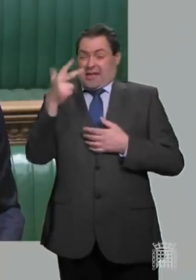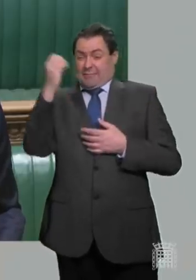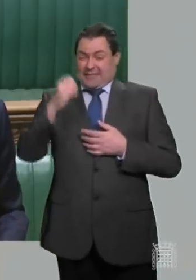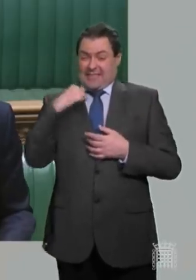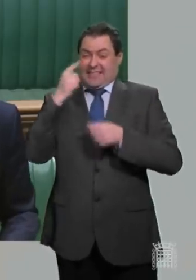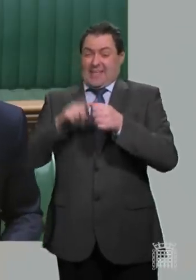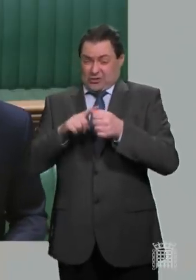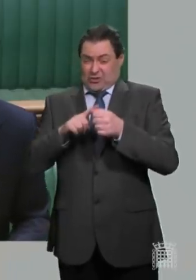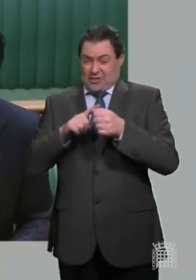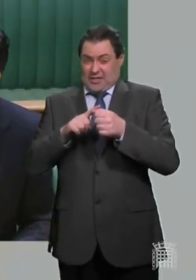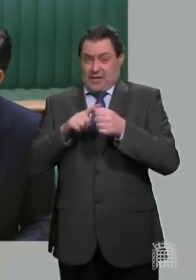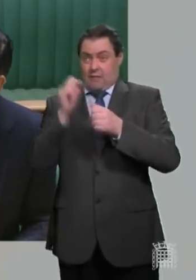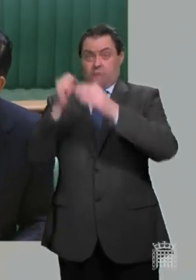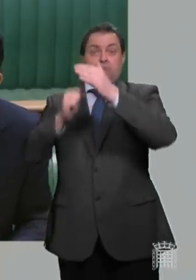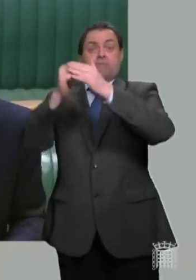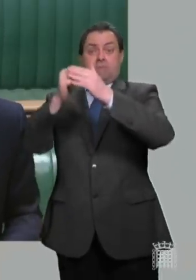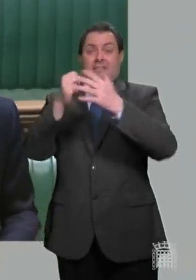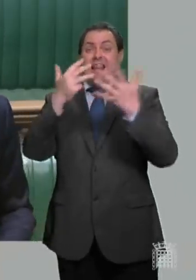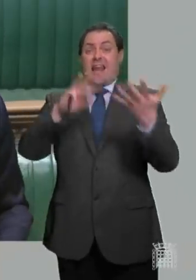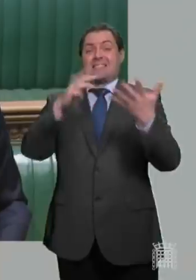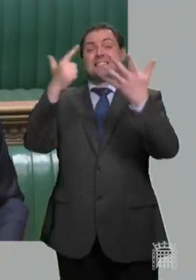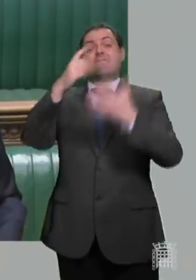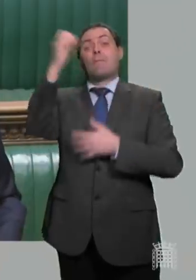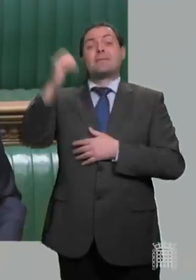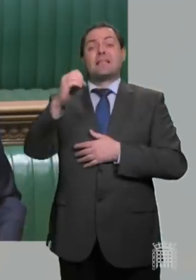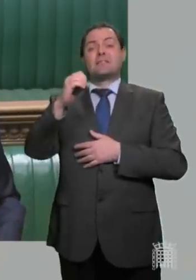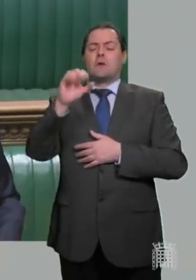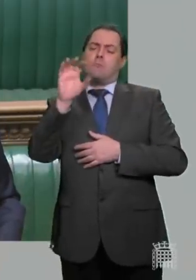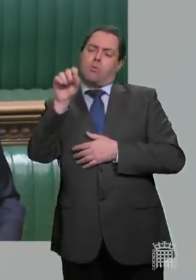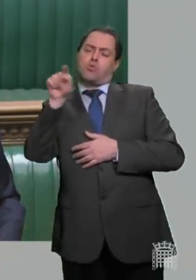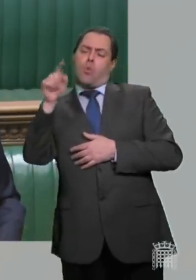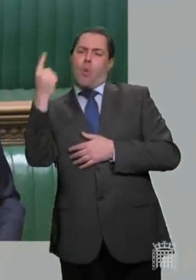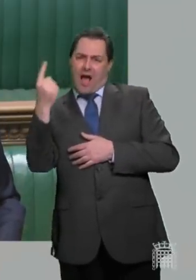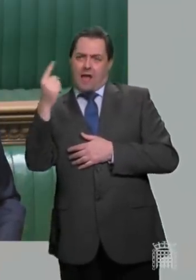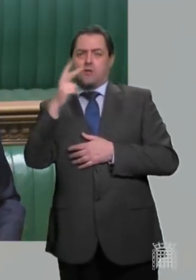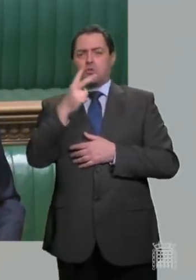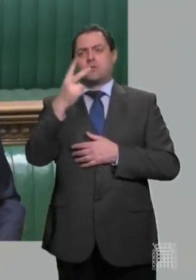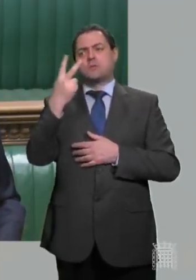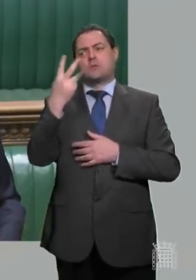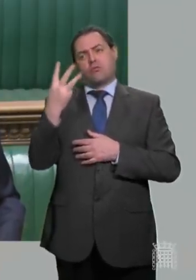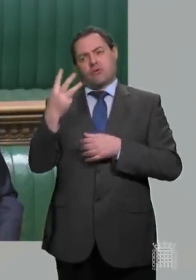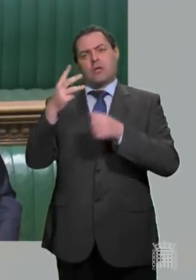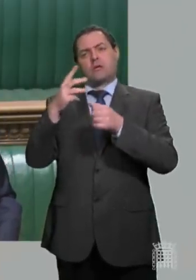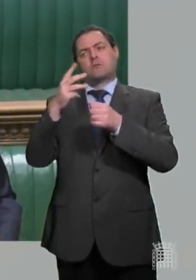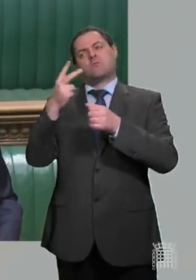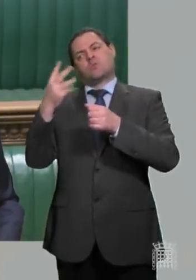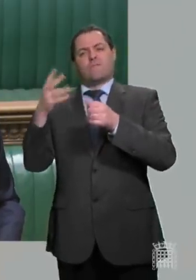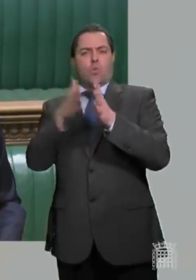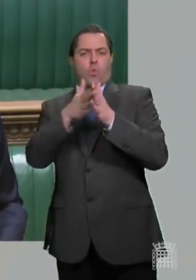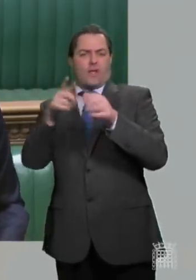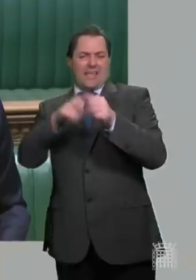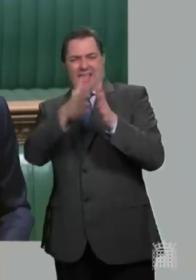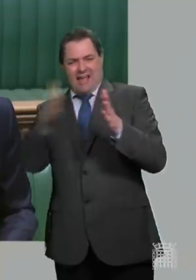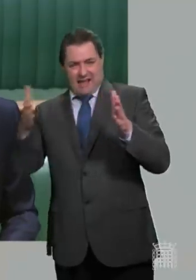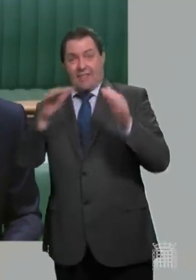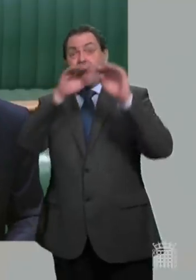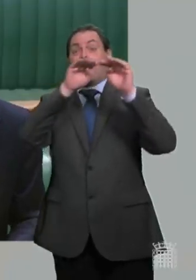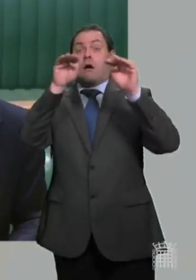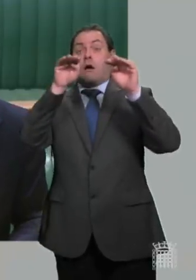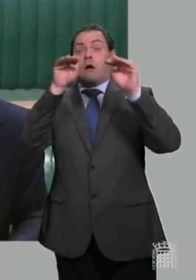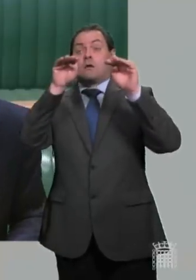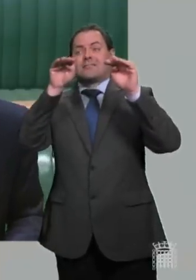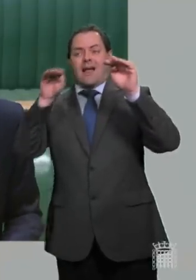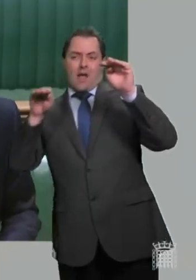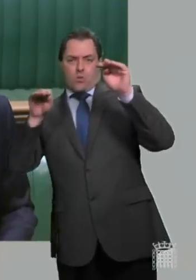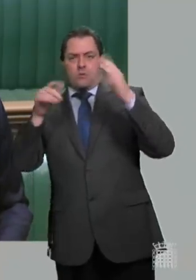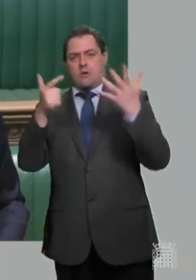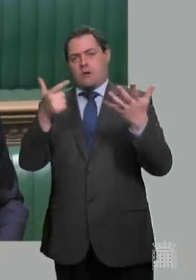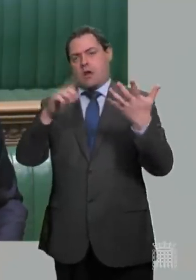it then peaks at 97.1% in 2023-24 before stabilising and falling slightly to 97% and